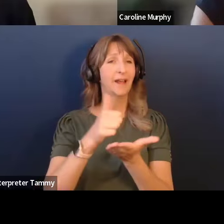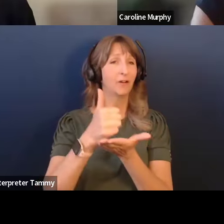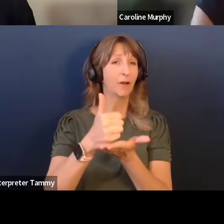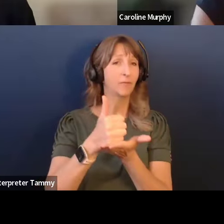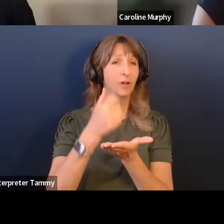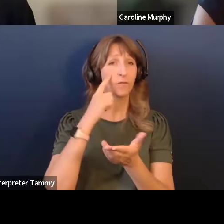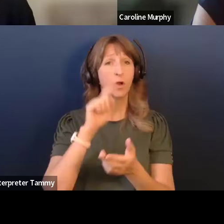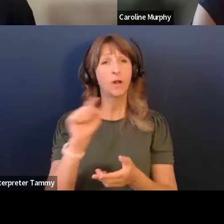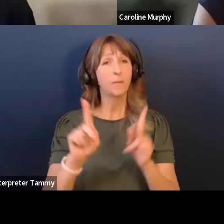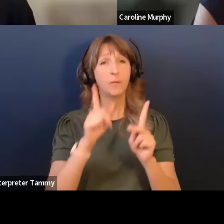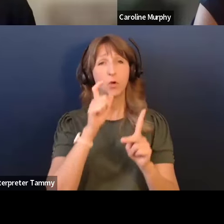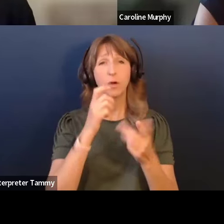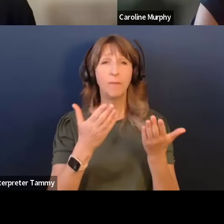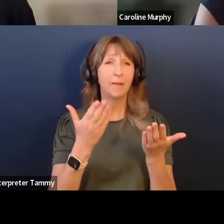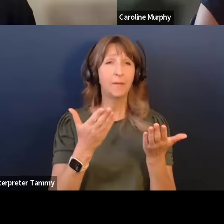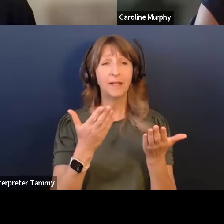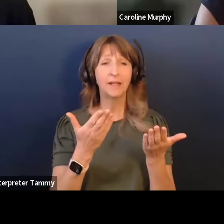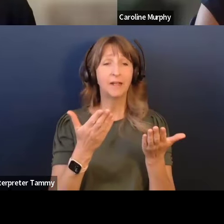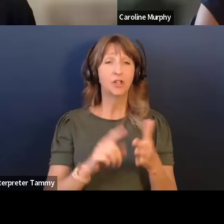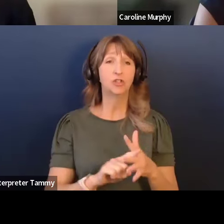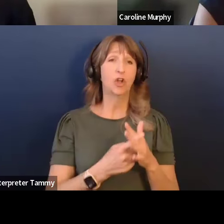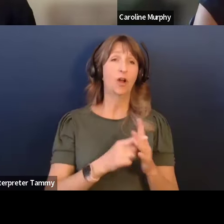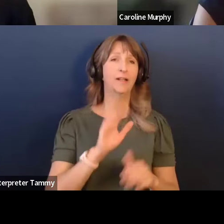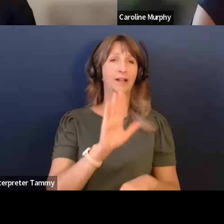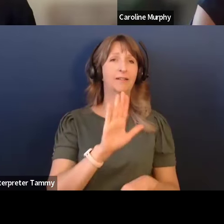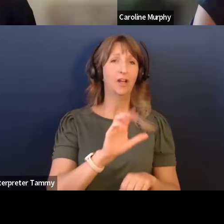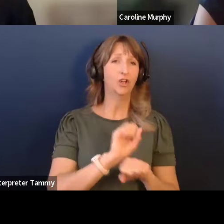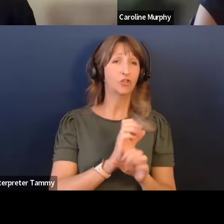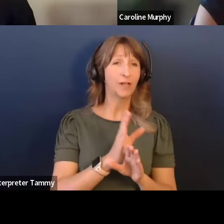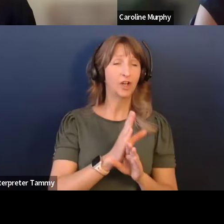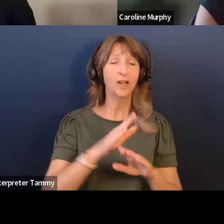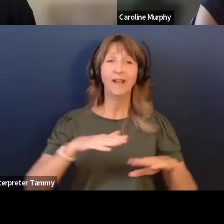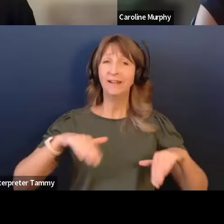people who are earlier in their journey and haven't had to have the harder conversations